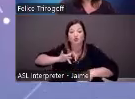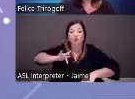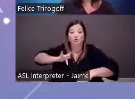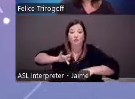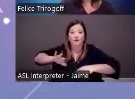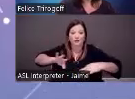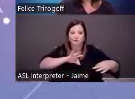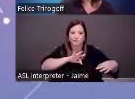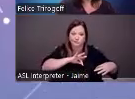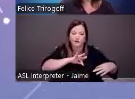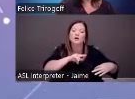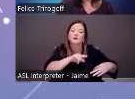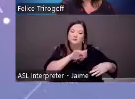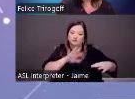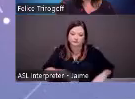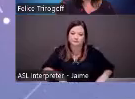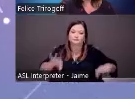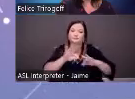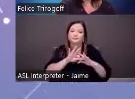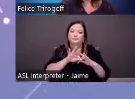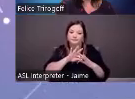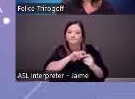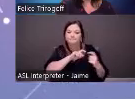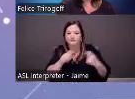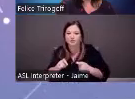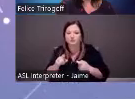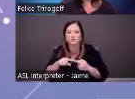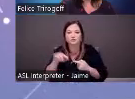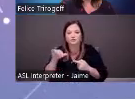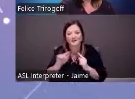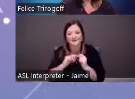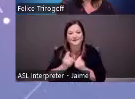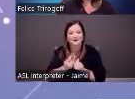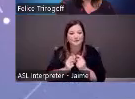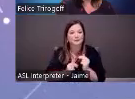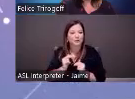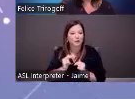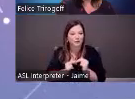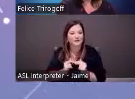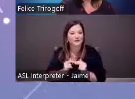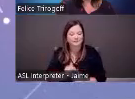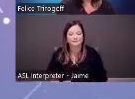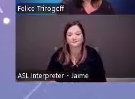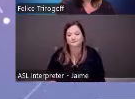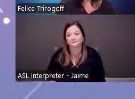was a big part of what contributed to that team building. Great.